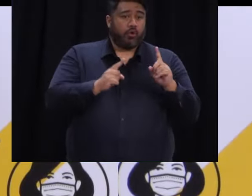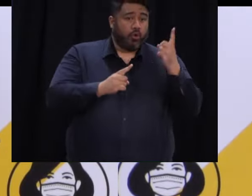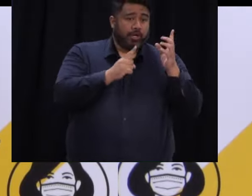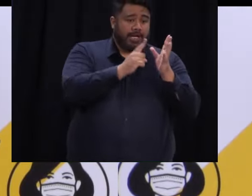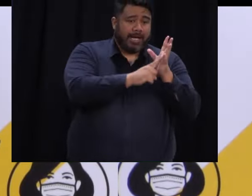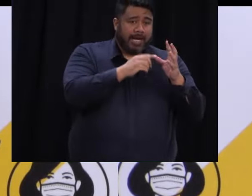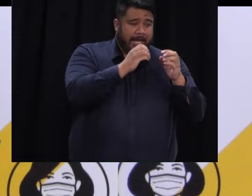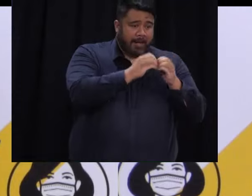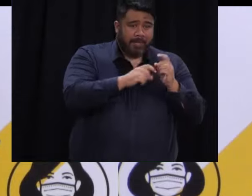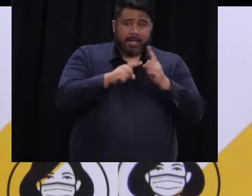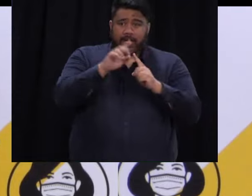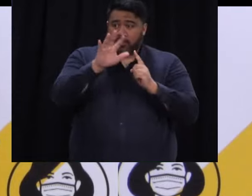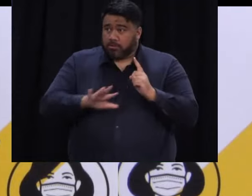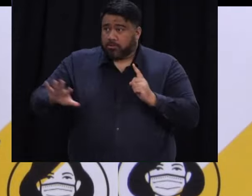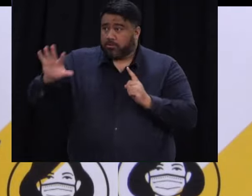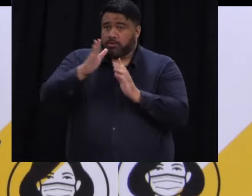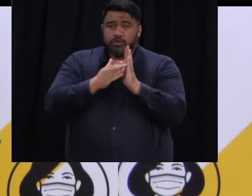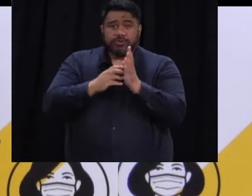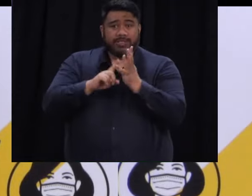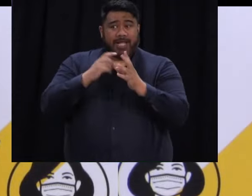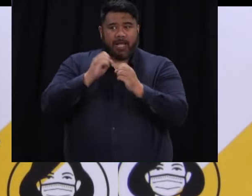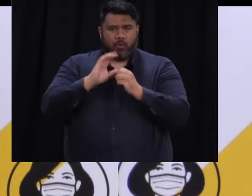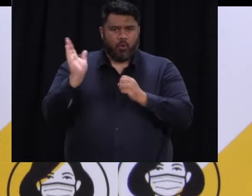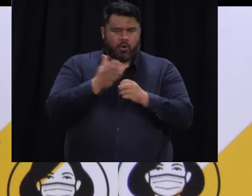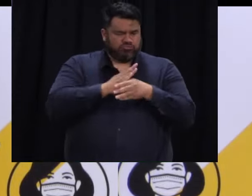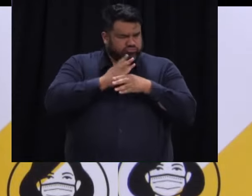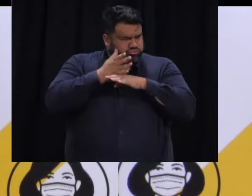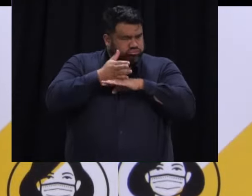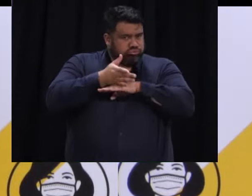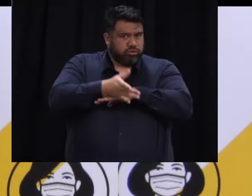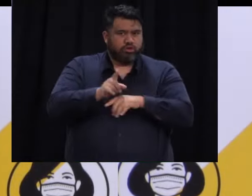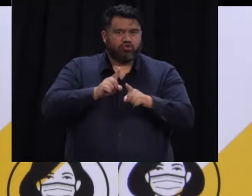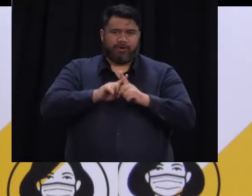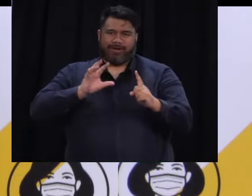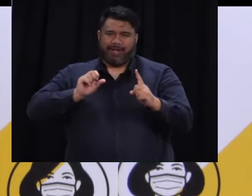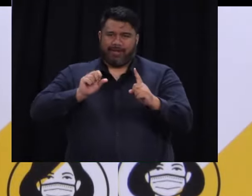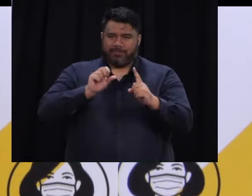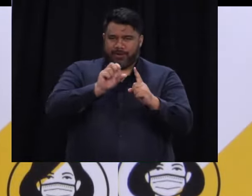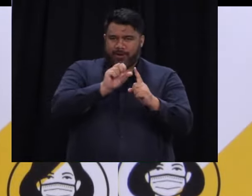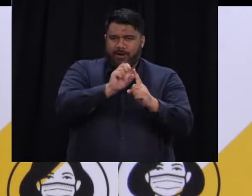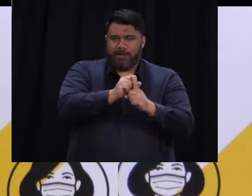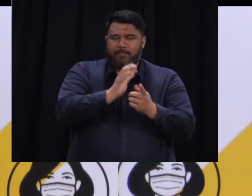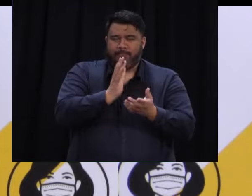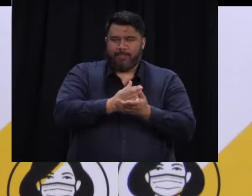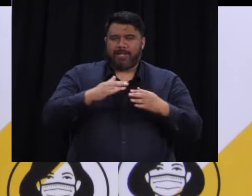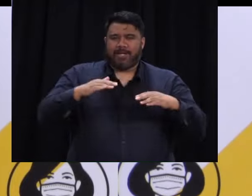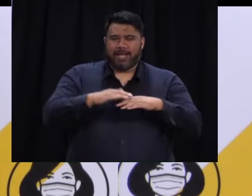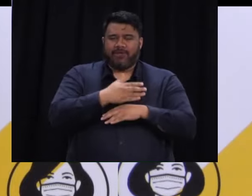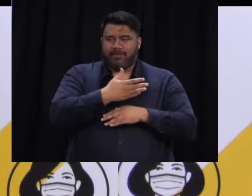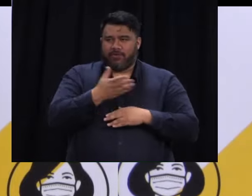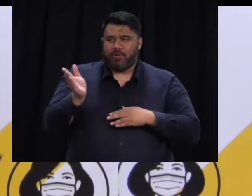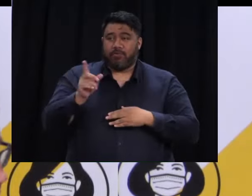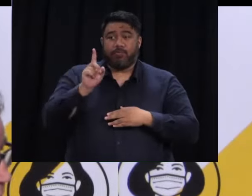are just over 48 hours but obviously the labs both in Auckland and across New Zealand